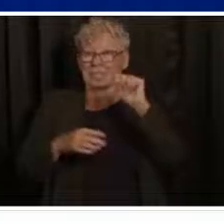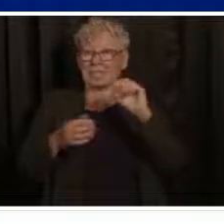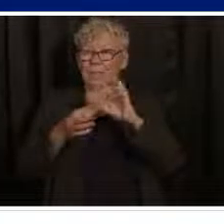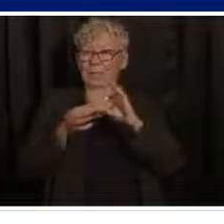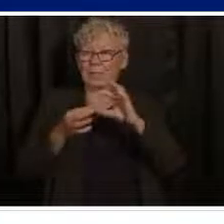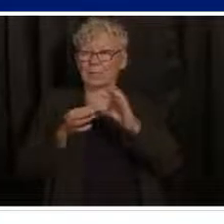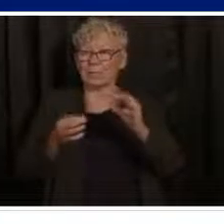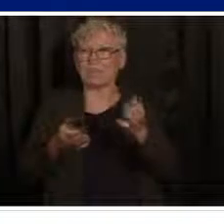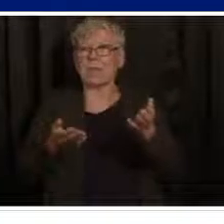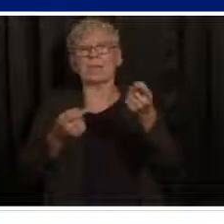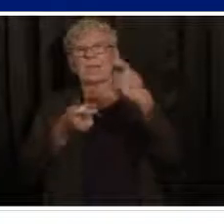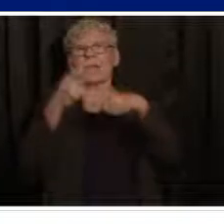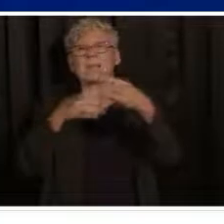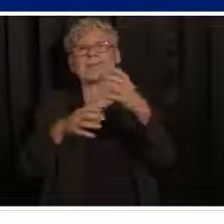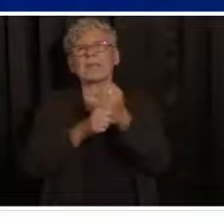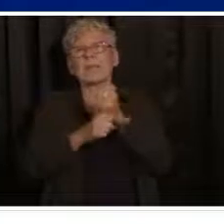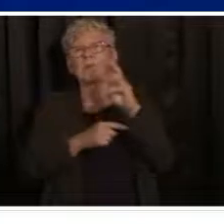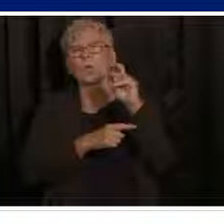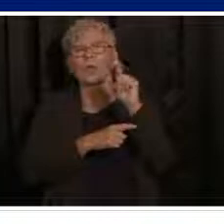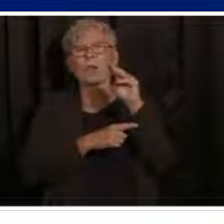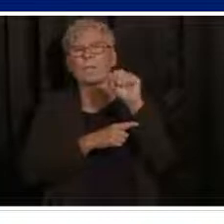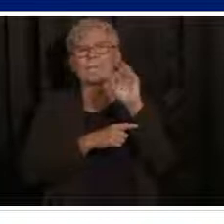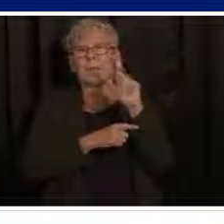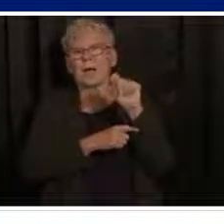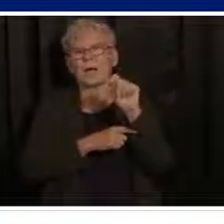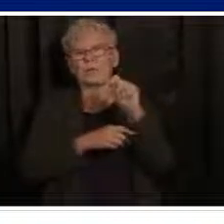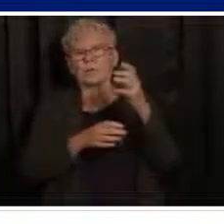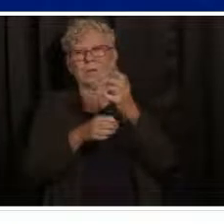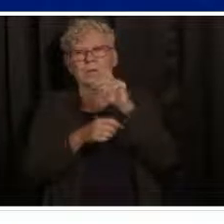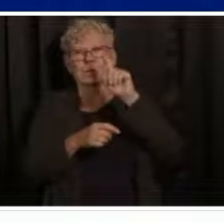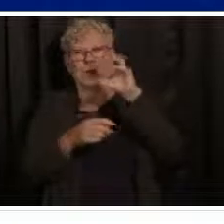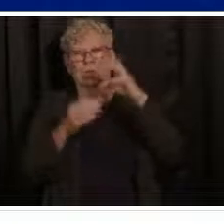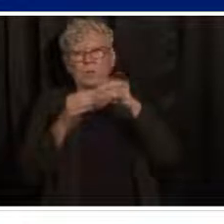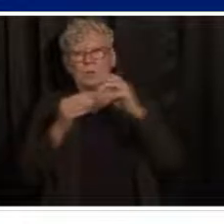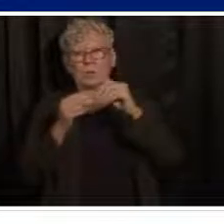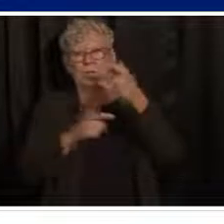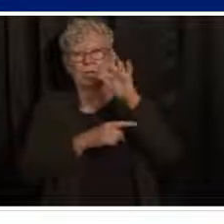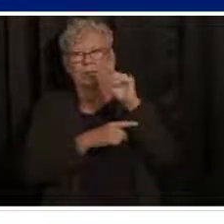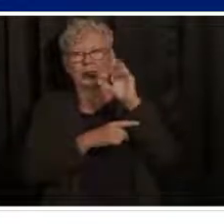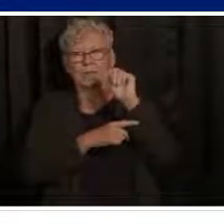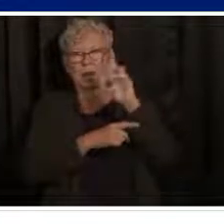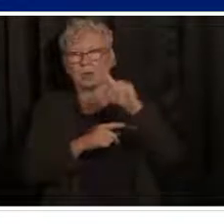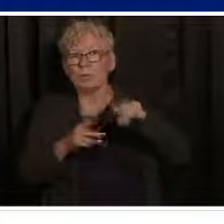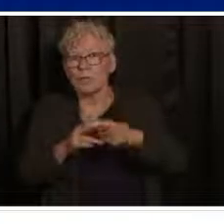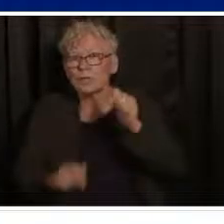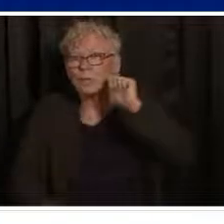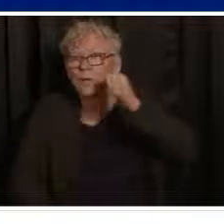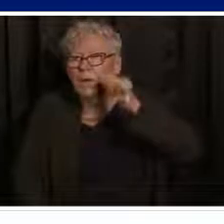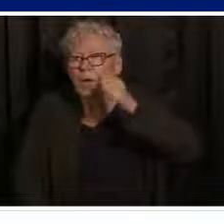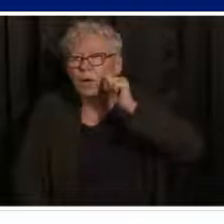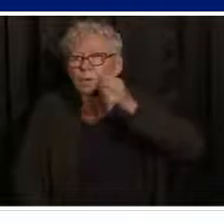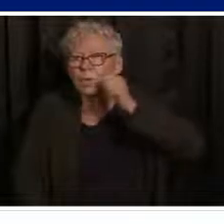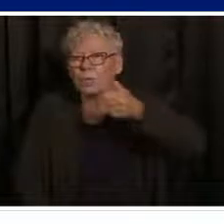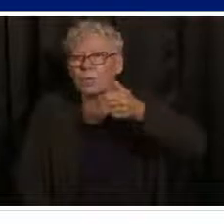will be activated within 24 hours. and uh starting tomorrow, we will be at the Caribou room uh in Netherlands.